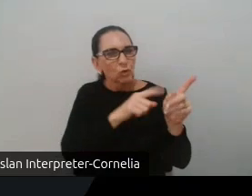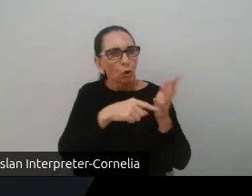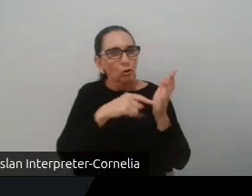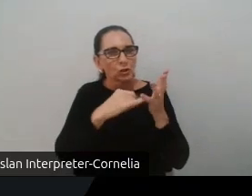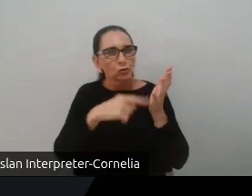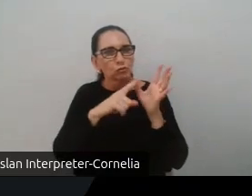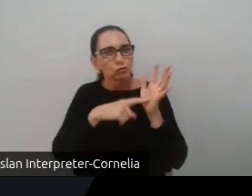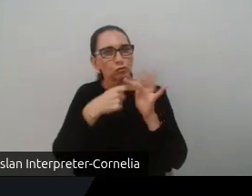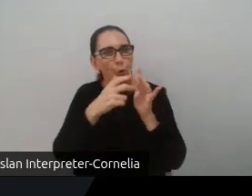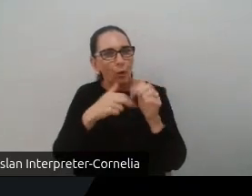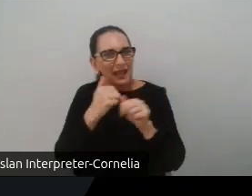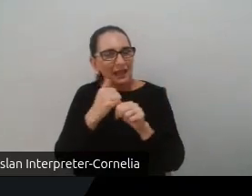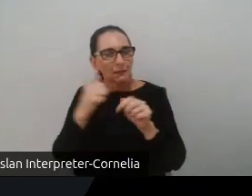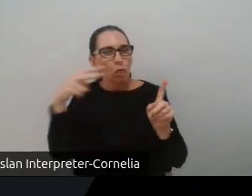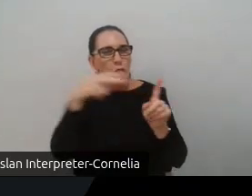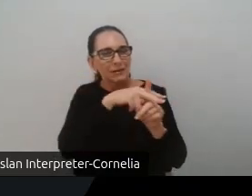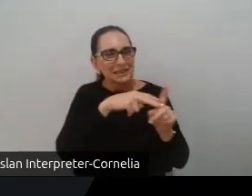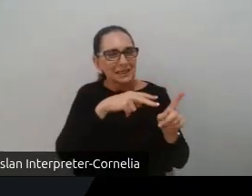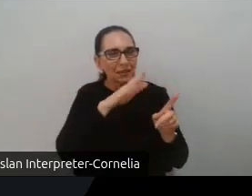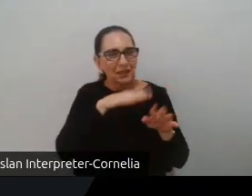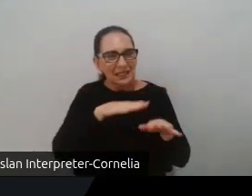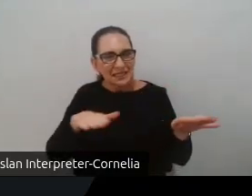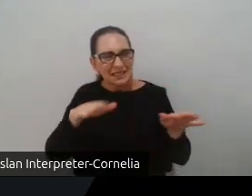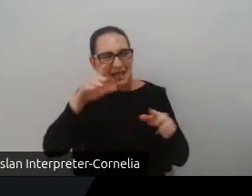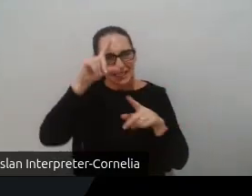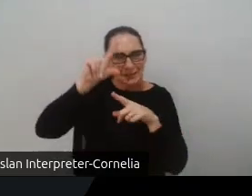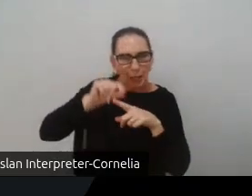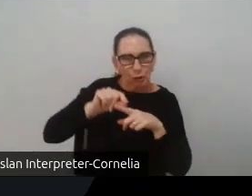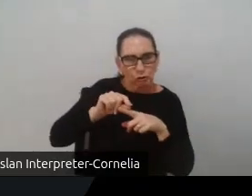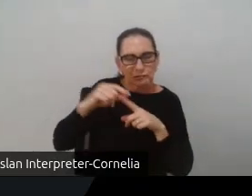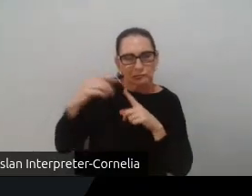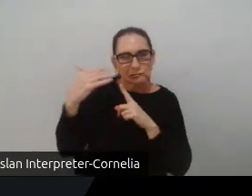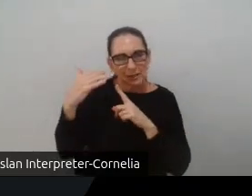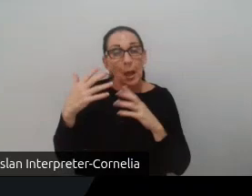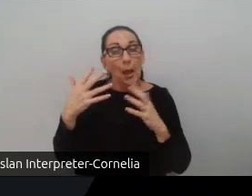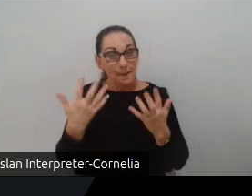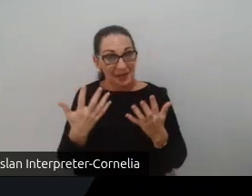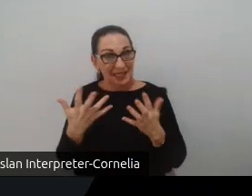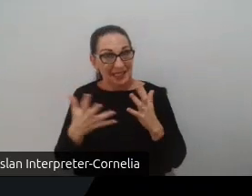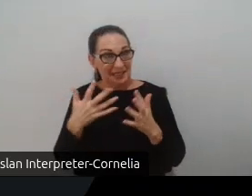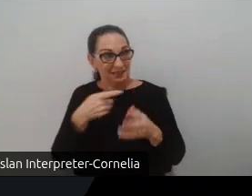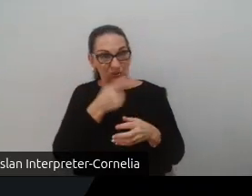and the kids and intimidation. So what did she do? Well, the DVO was coming to an end. So she wanted